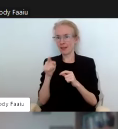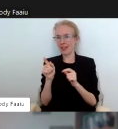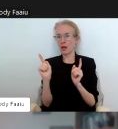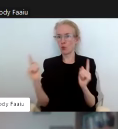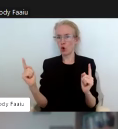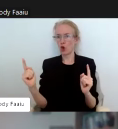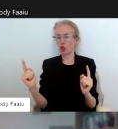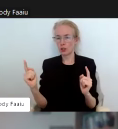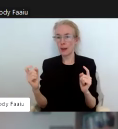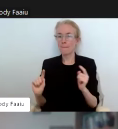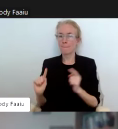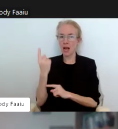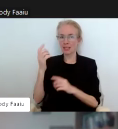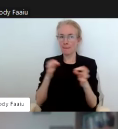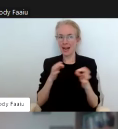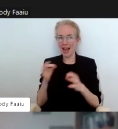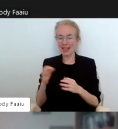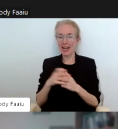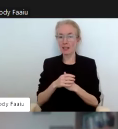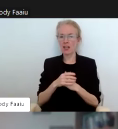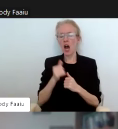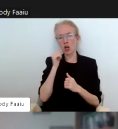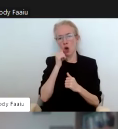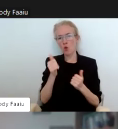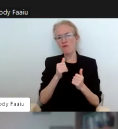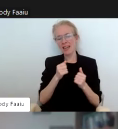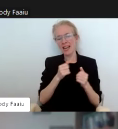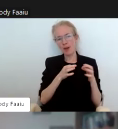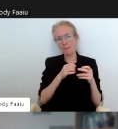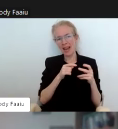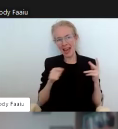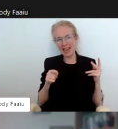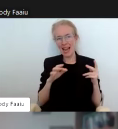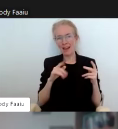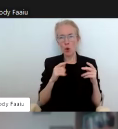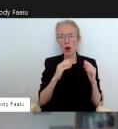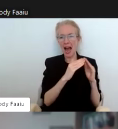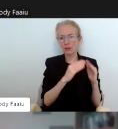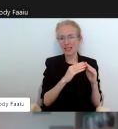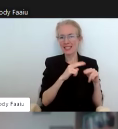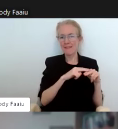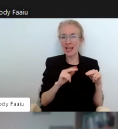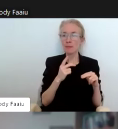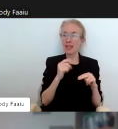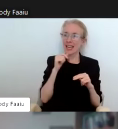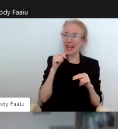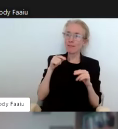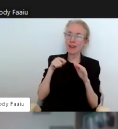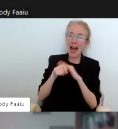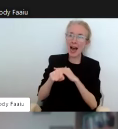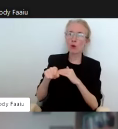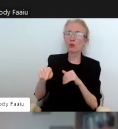and flats, but what happens when you leave the front door? What about when you want to go to your neighbourhood? This is a map showing